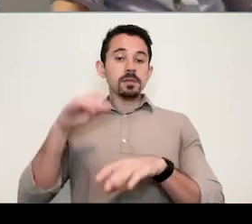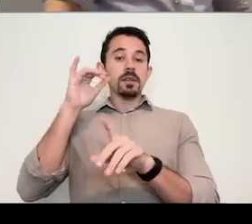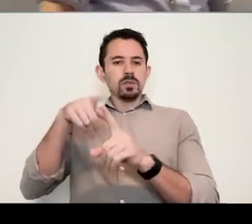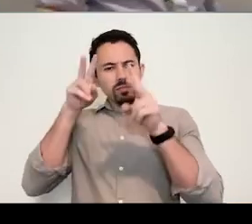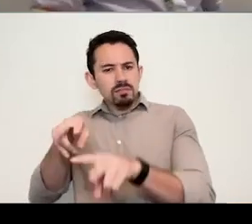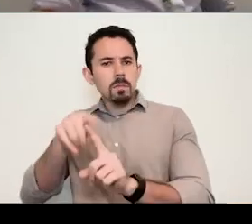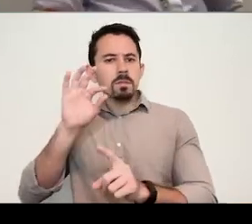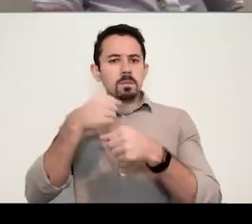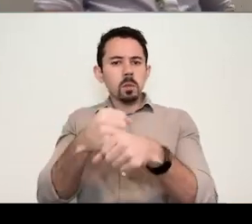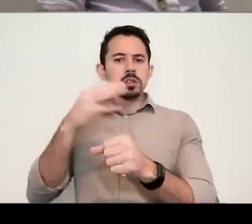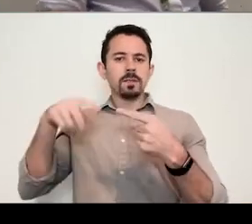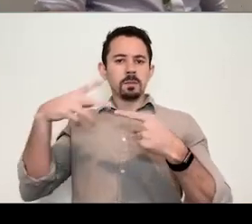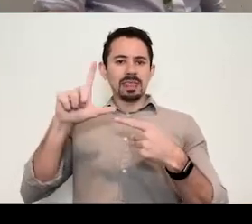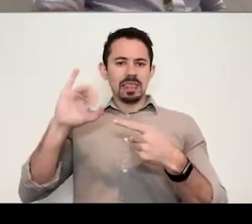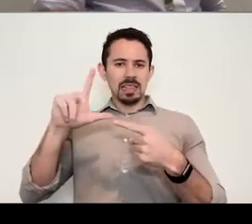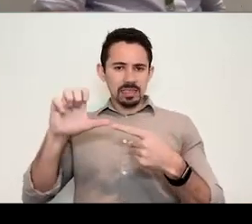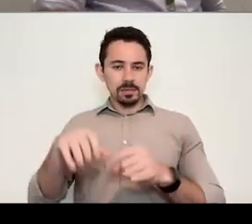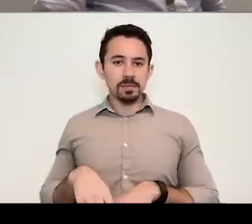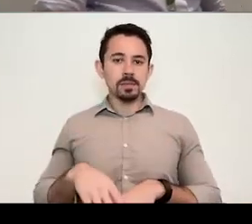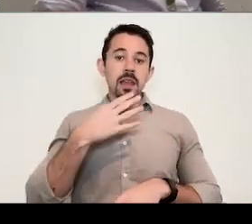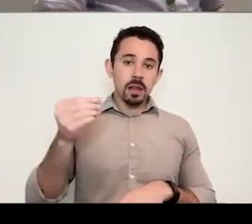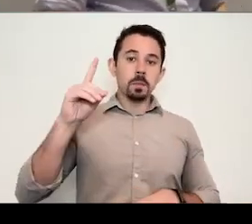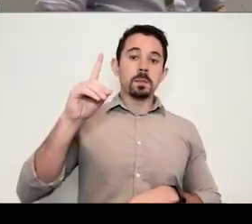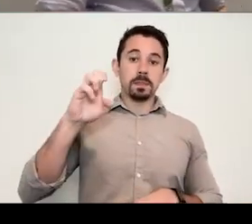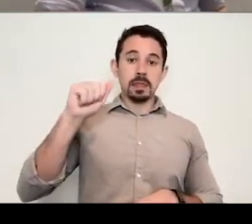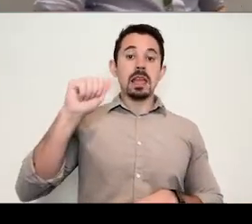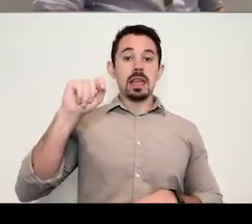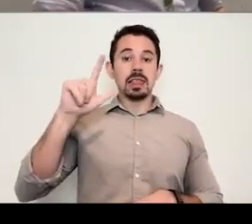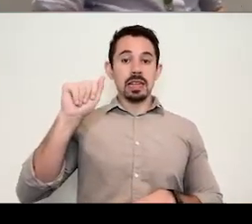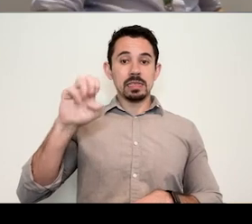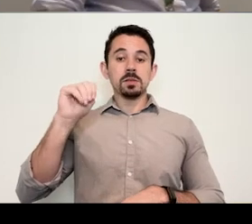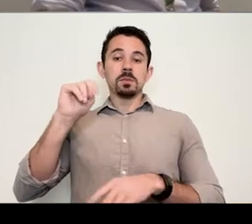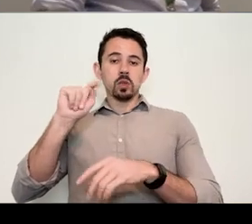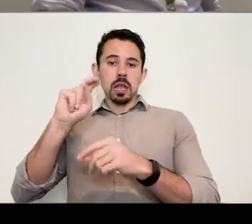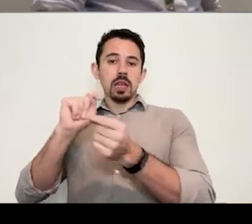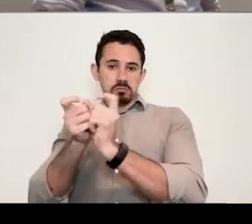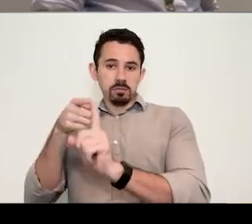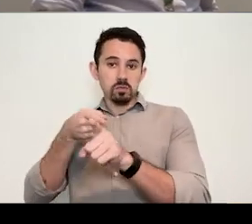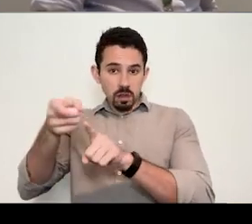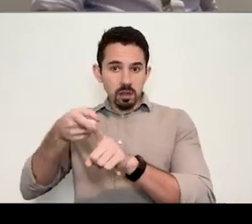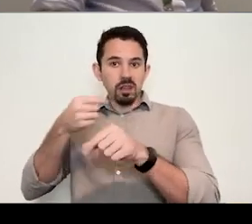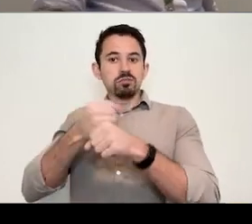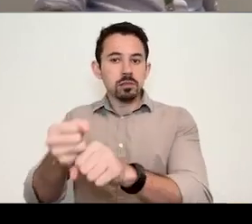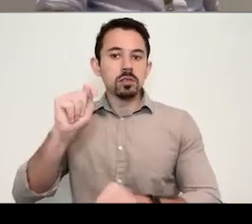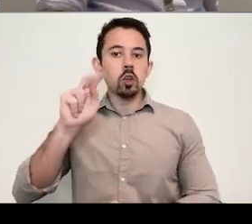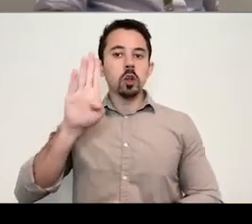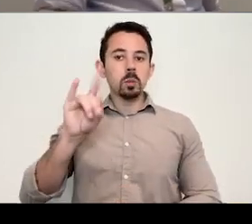I also performed standing pellicle assays to look for the formation of a pellicle and the deacetylse mutant formed a turbid culture,